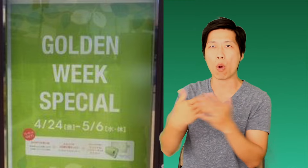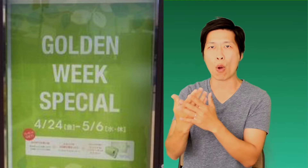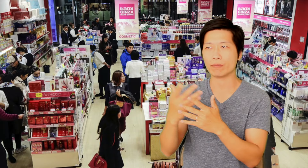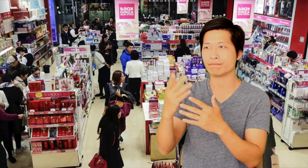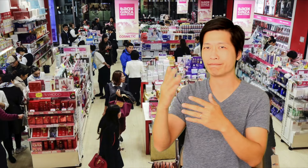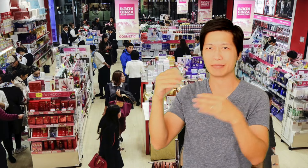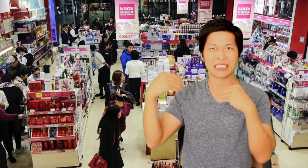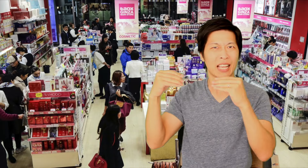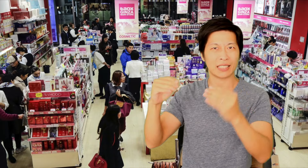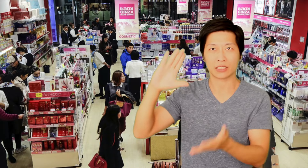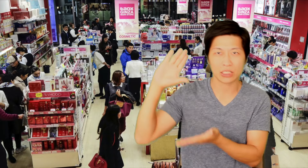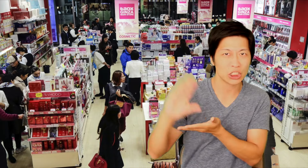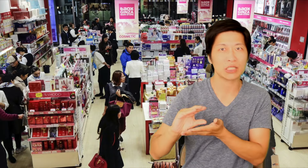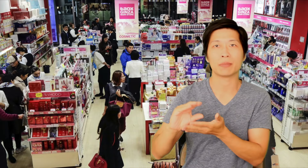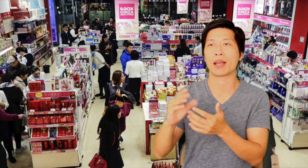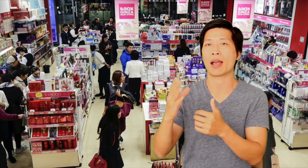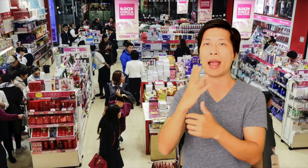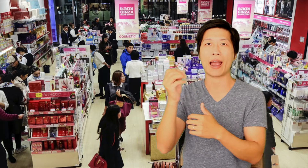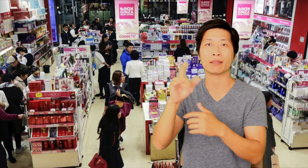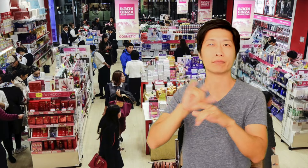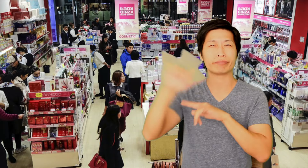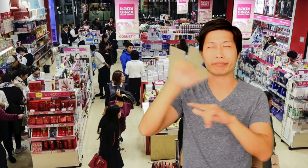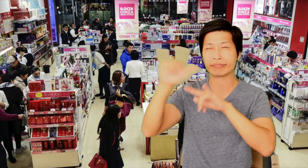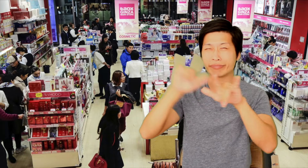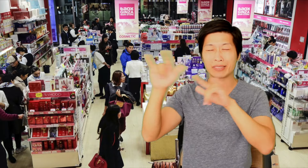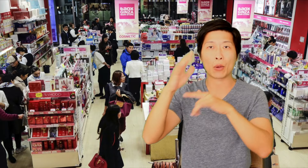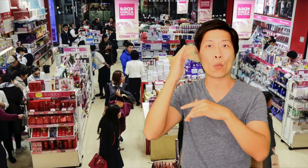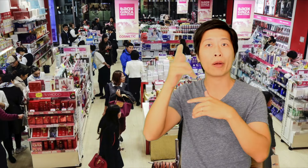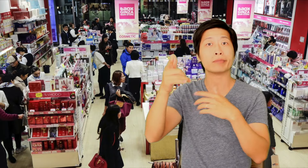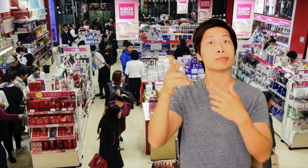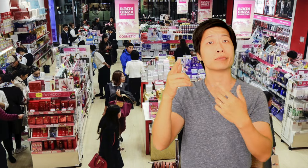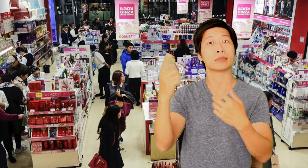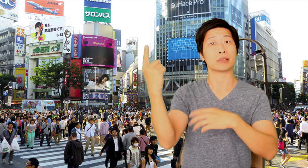have discount and everybody has